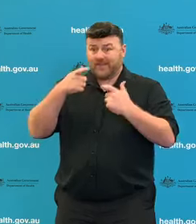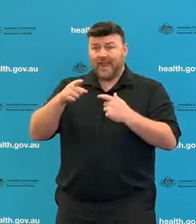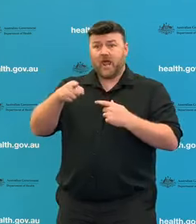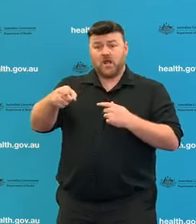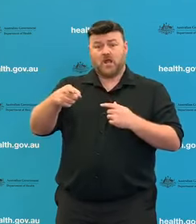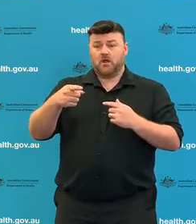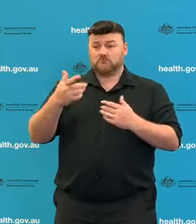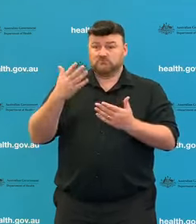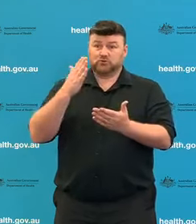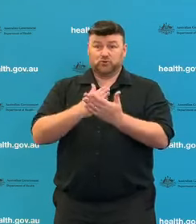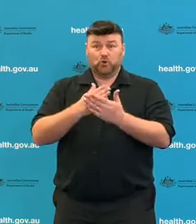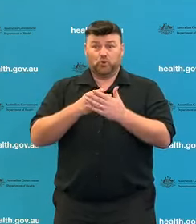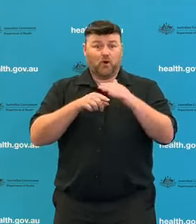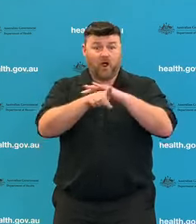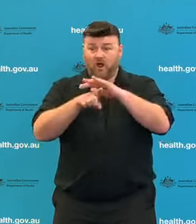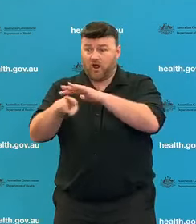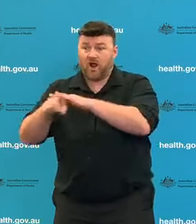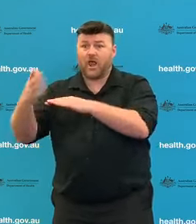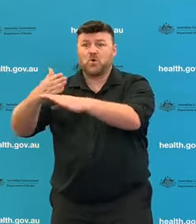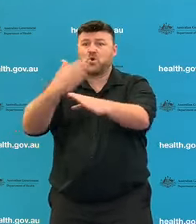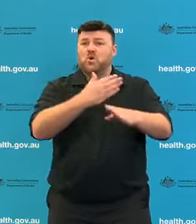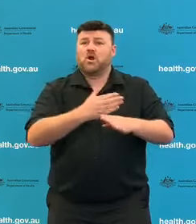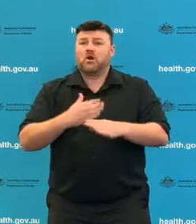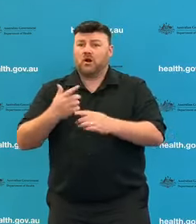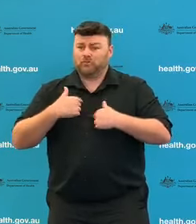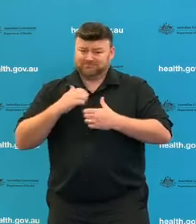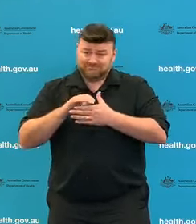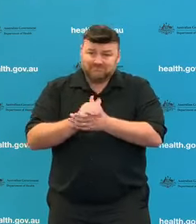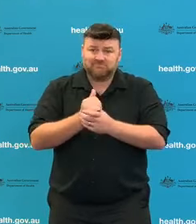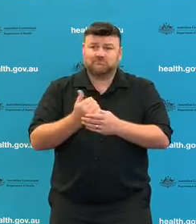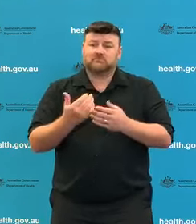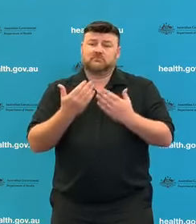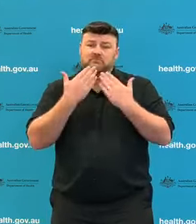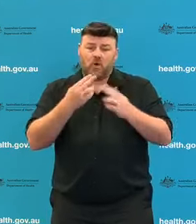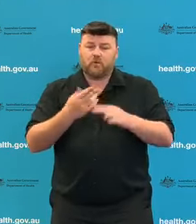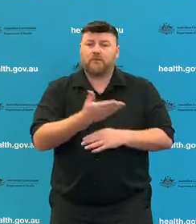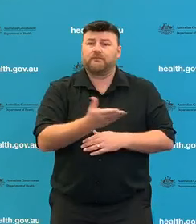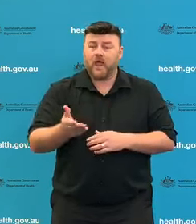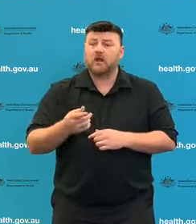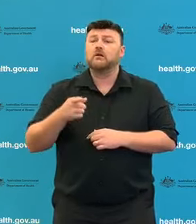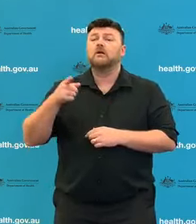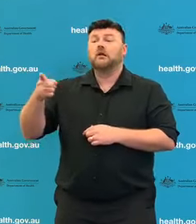and for that we are internally grateful. The numbers are flattening down and we would expect